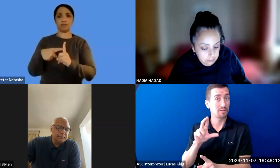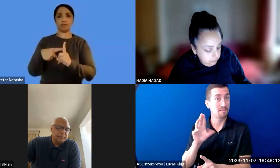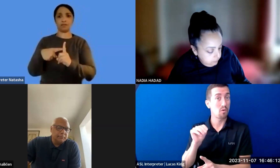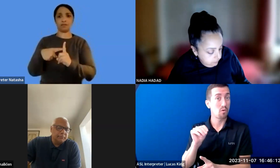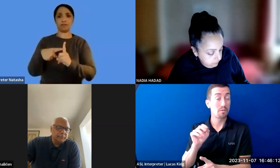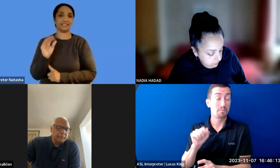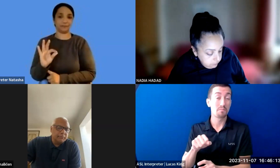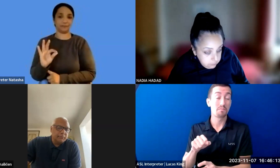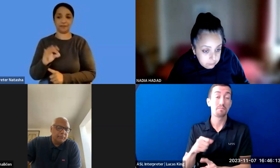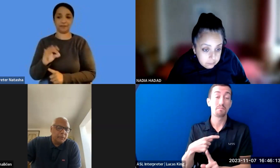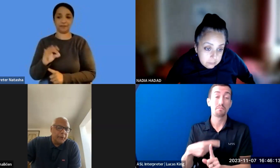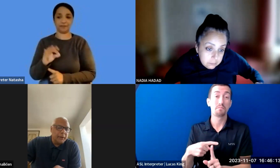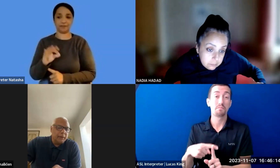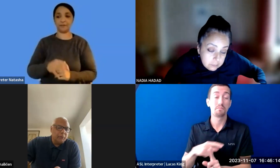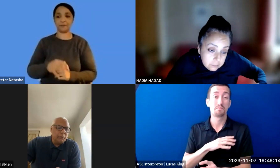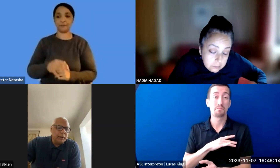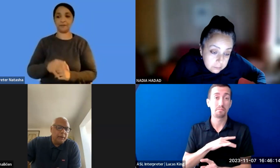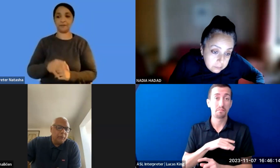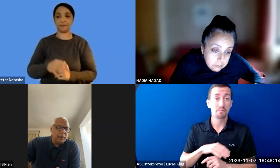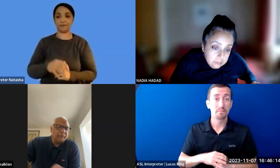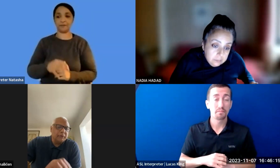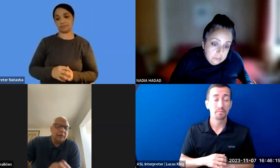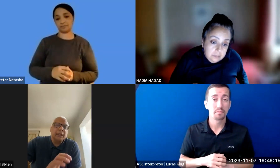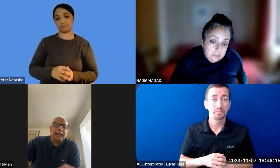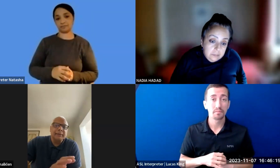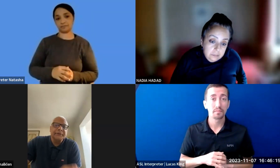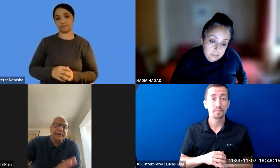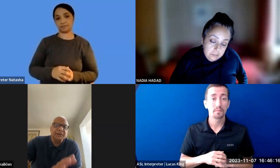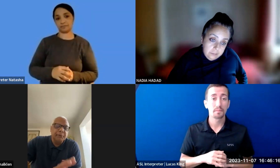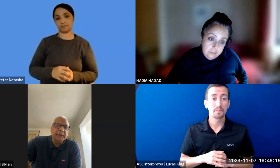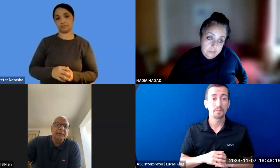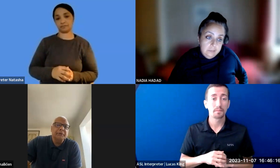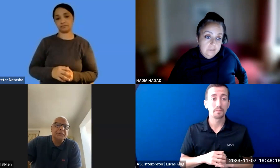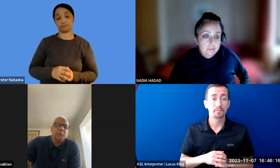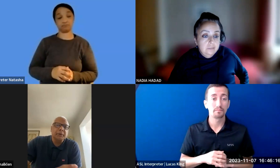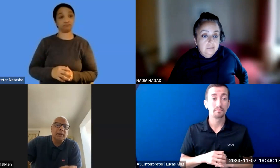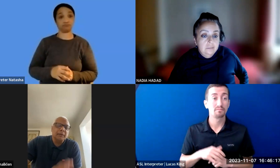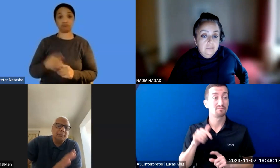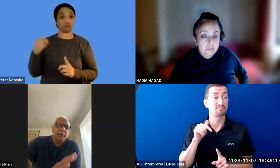And we have not had this experience with the other partners